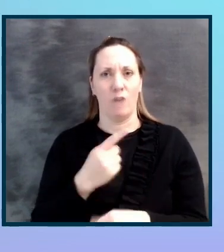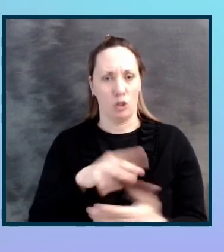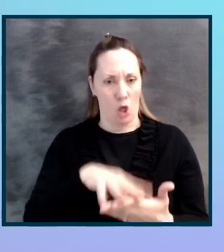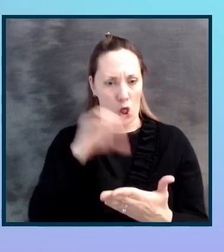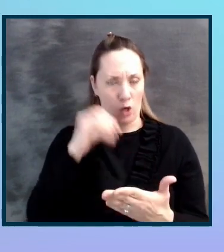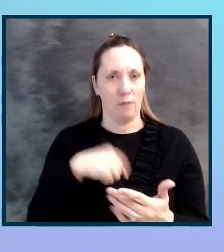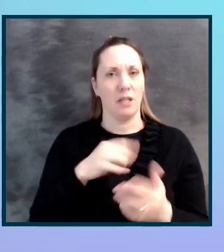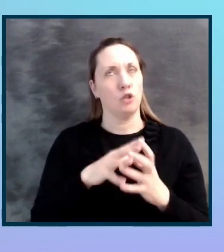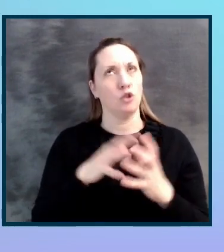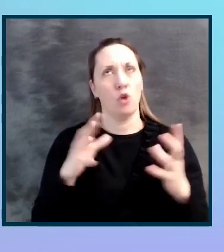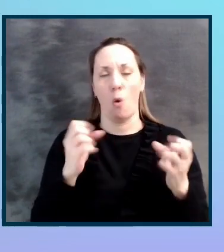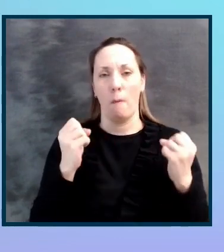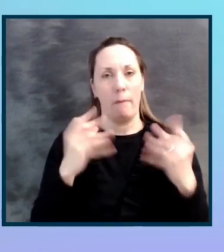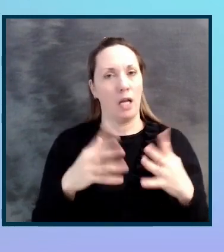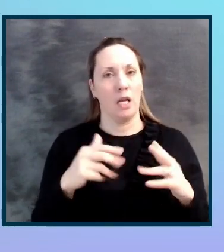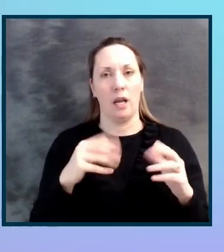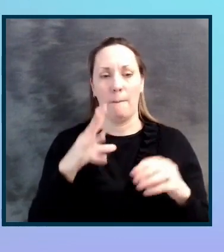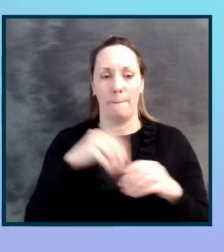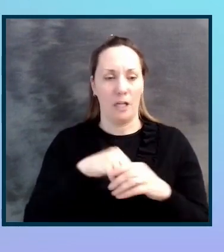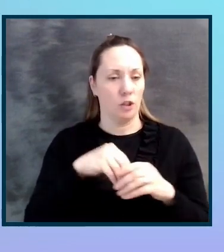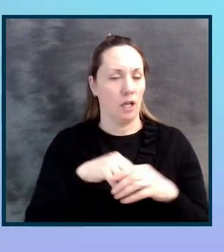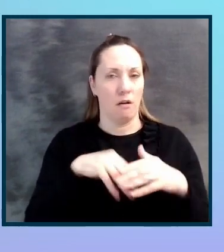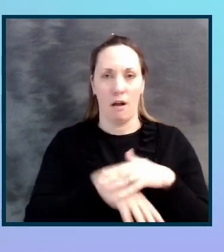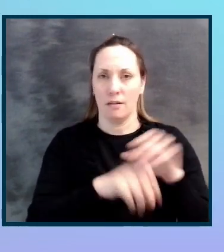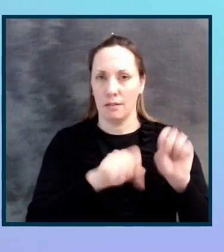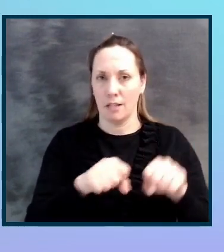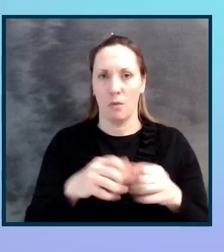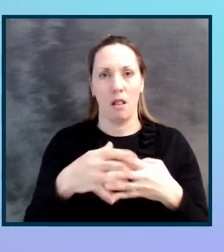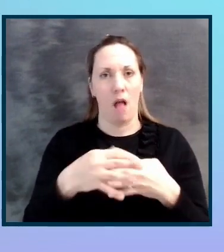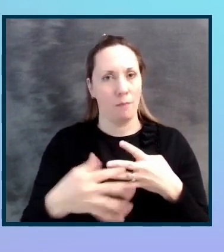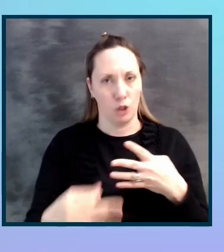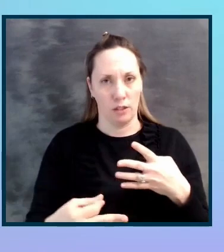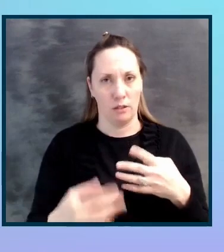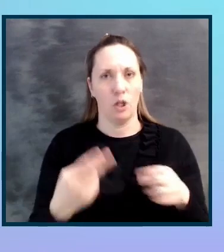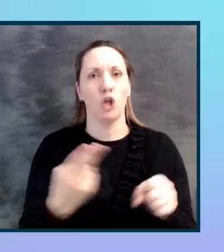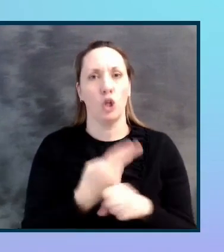so many built in accessibility options already there. Use it and learn it.